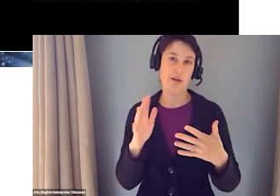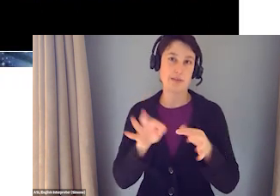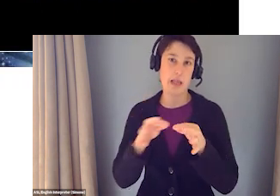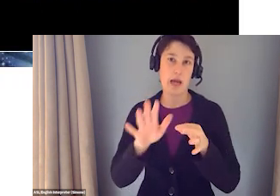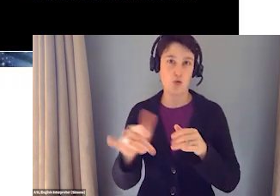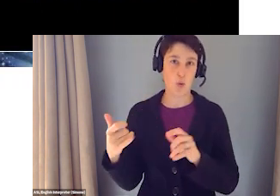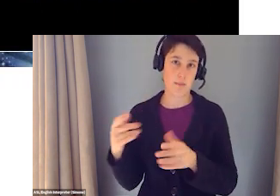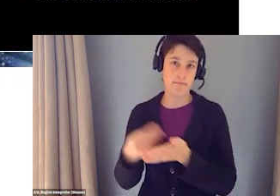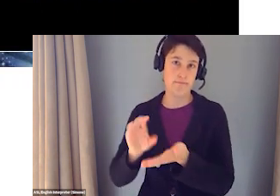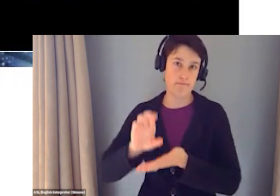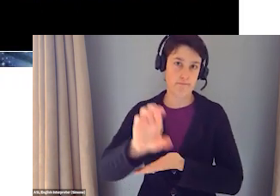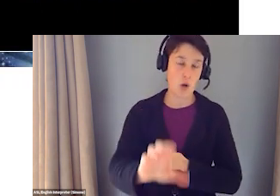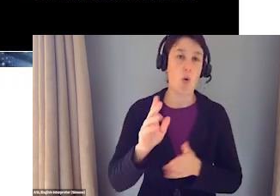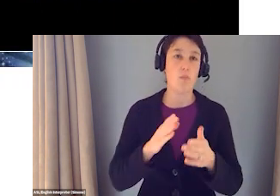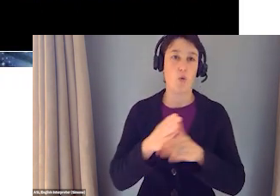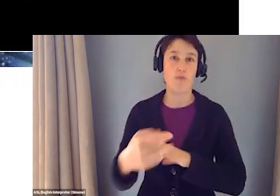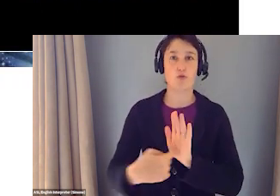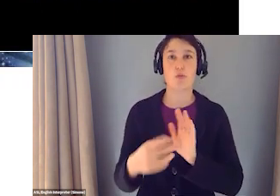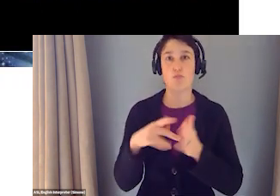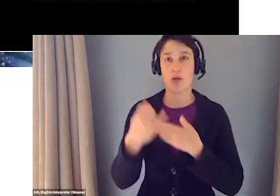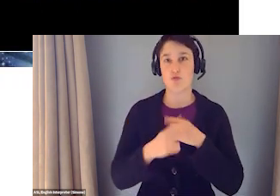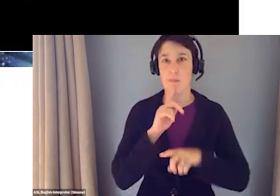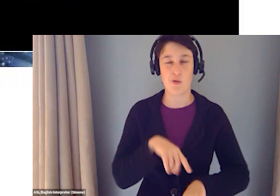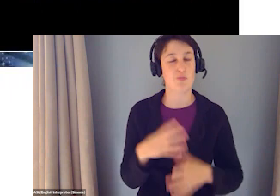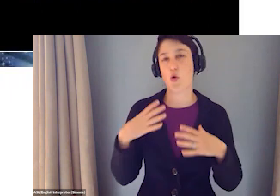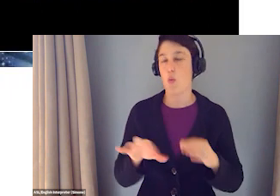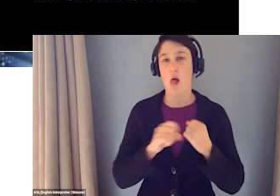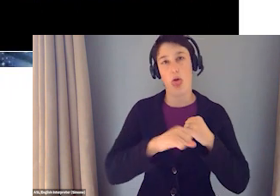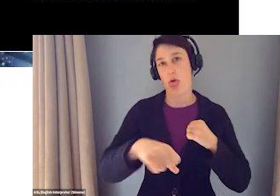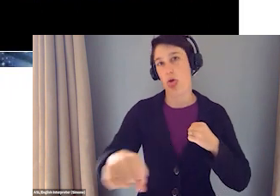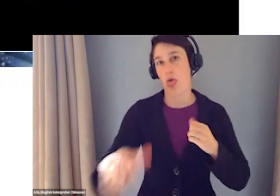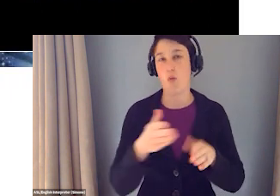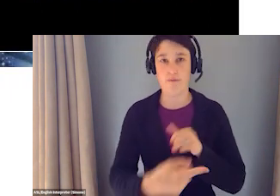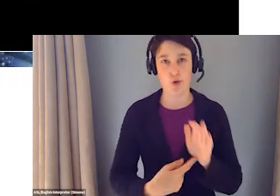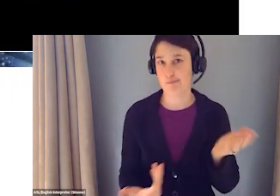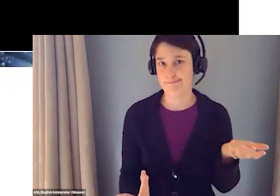You don't want overdue project reports. They block many different things.